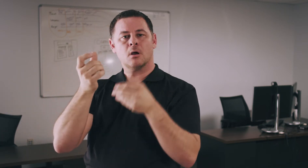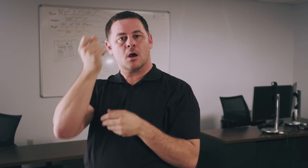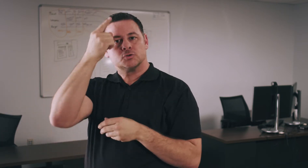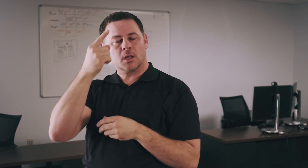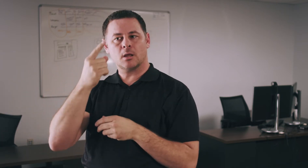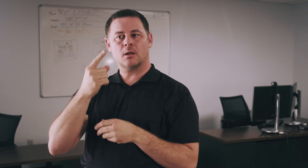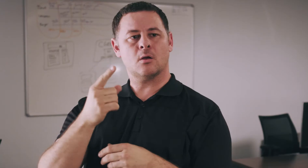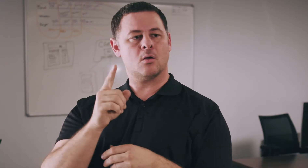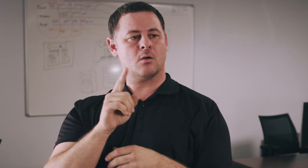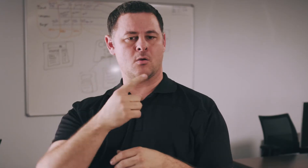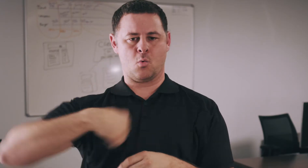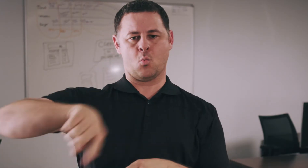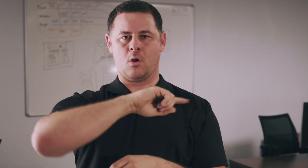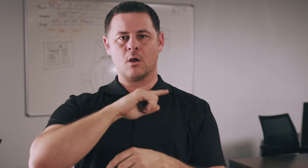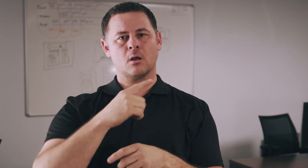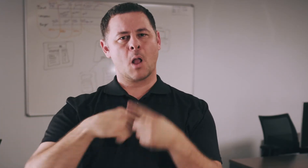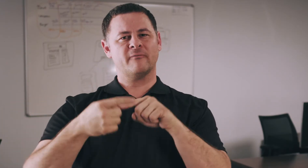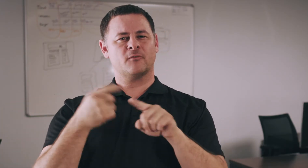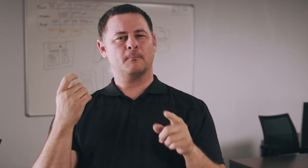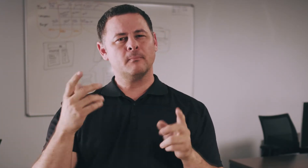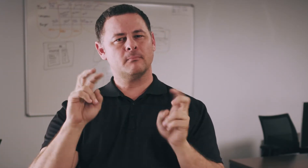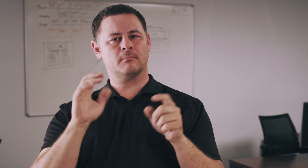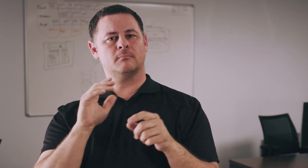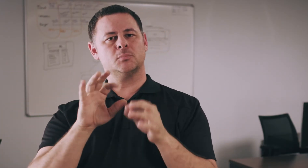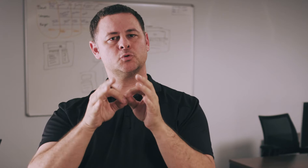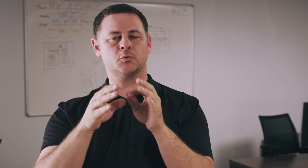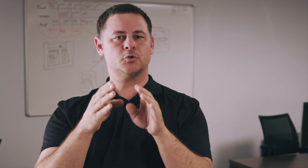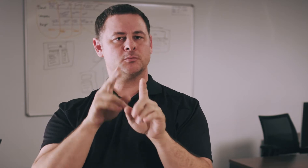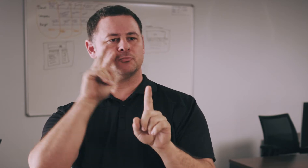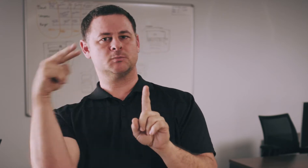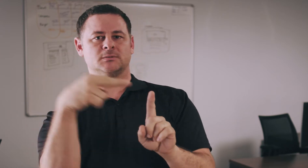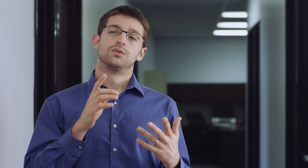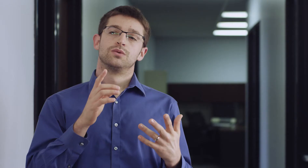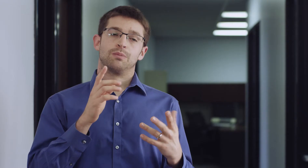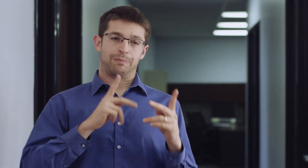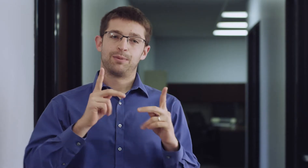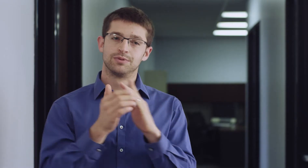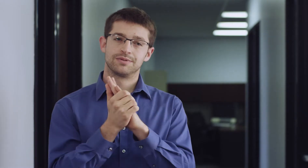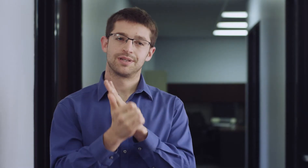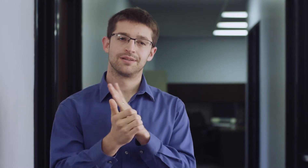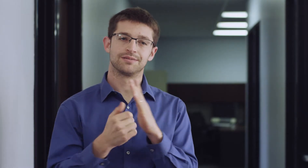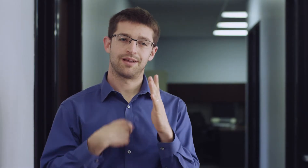so that one can understand where we are coming from, and what the interpreter's perspective is.